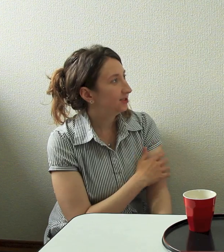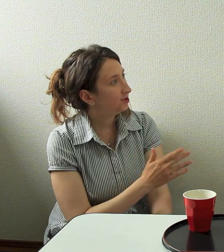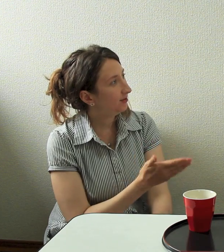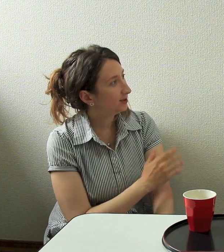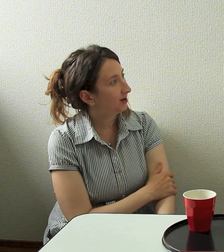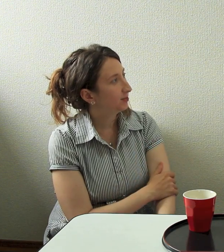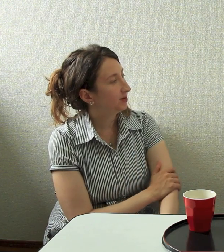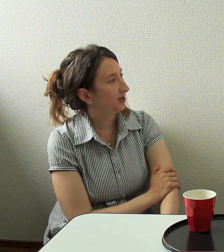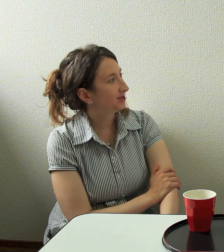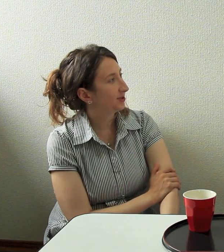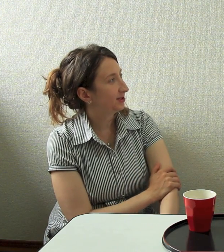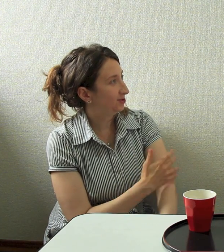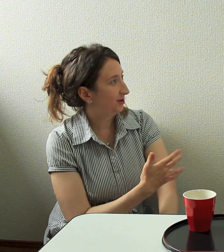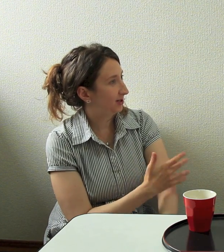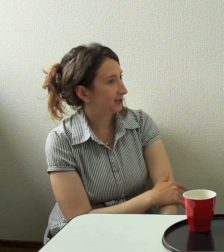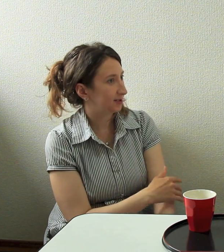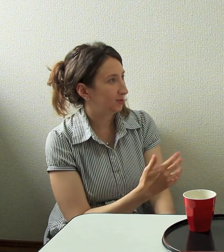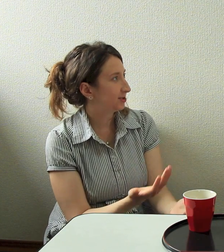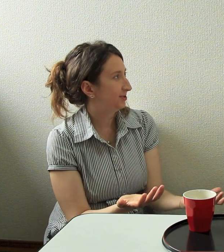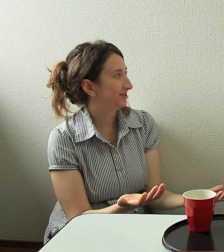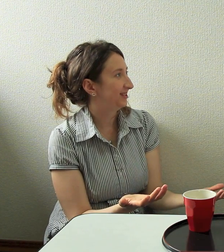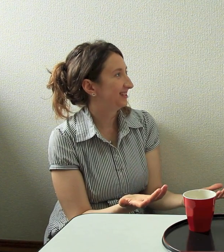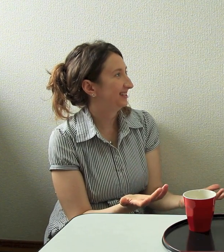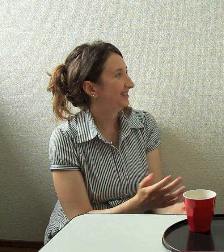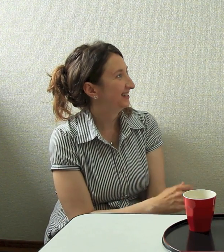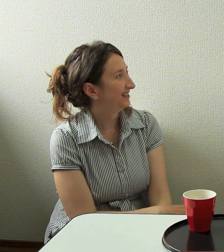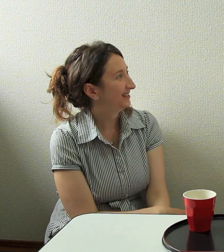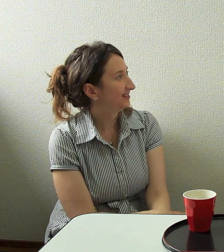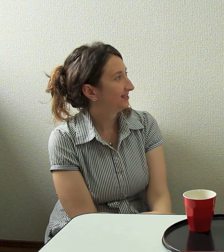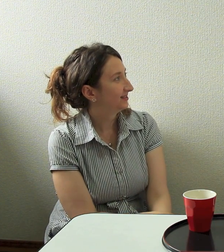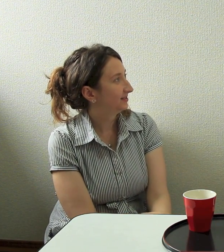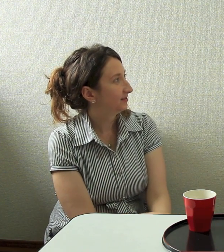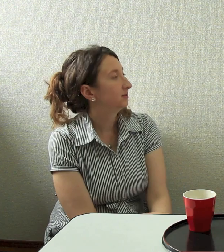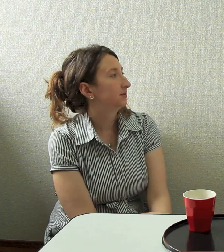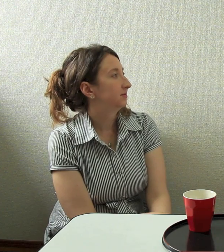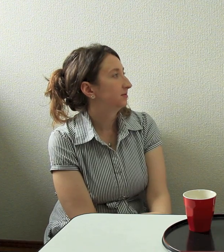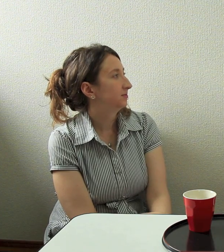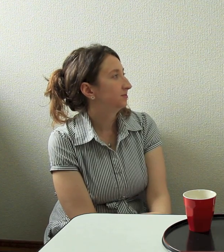Did you ever talk to your parent's about that? Or ask, what's going on here? I would ask, "Why are you Deaf?"